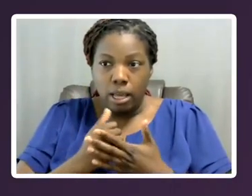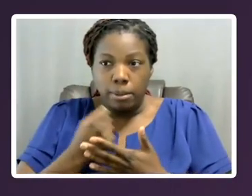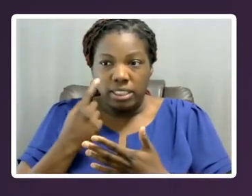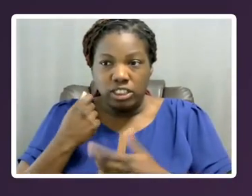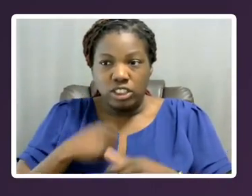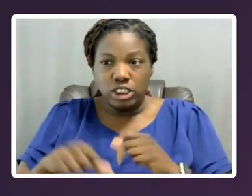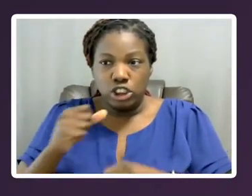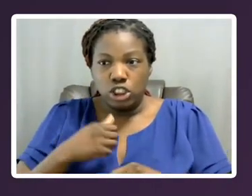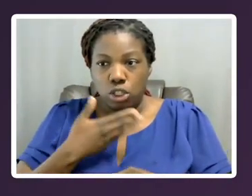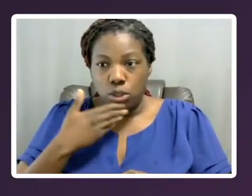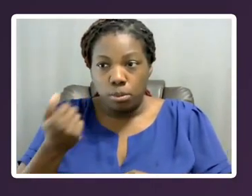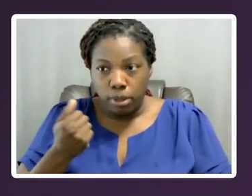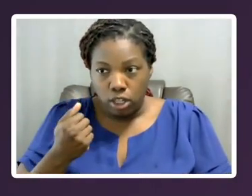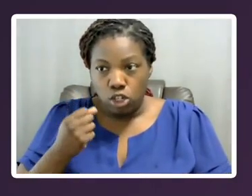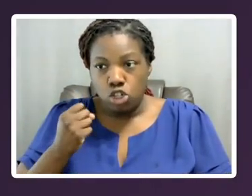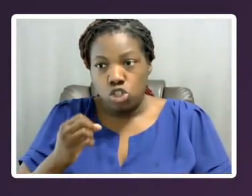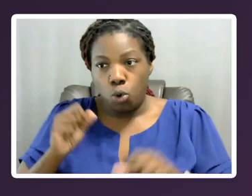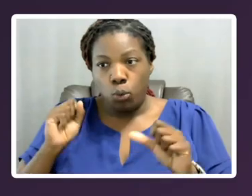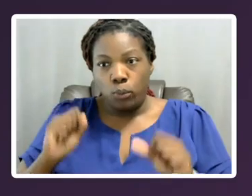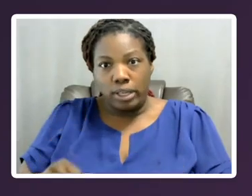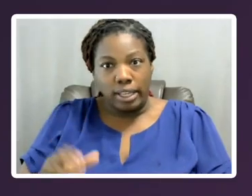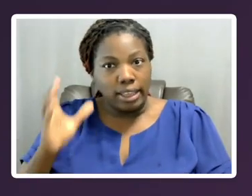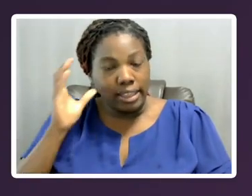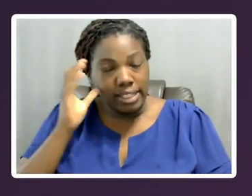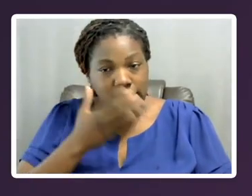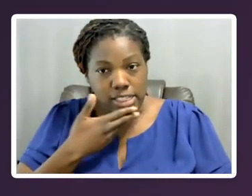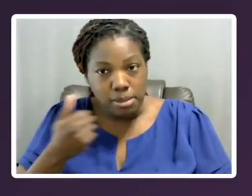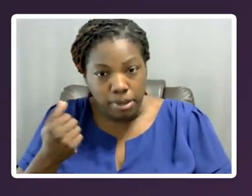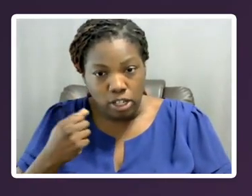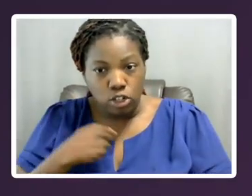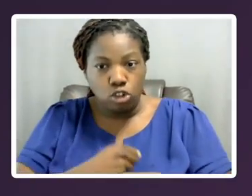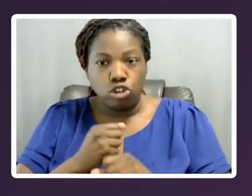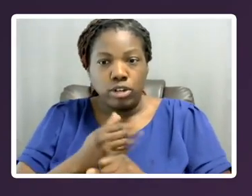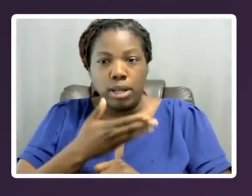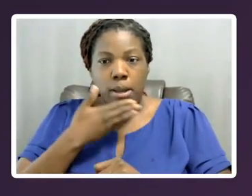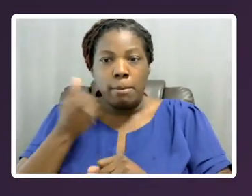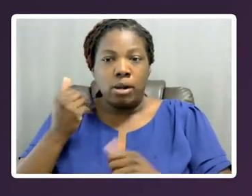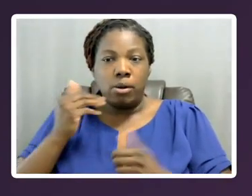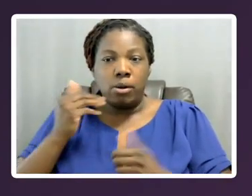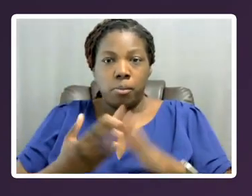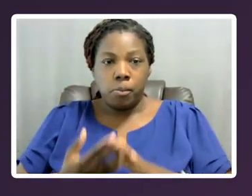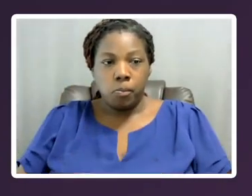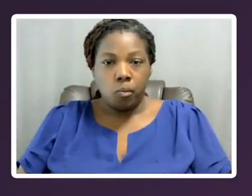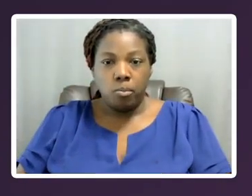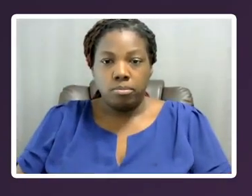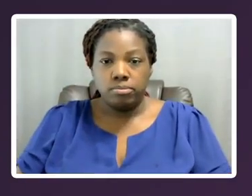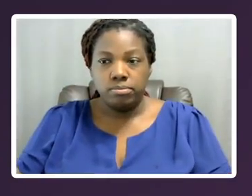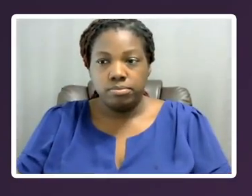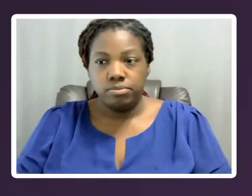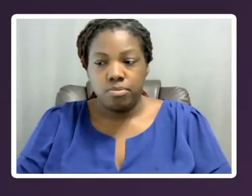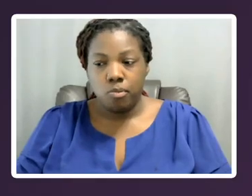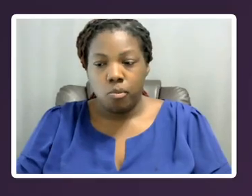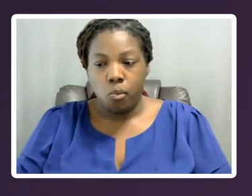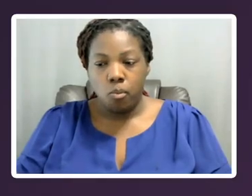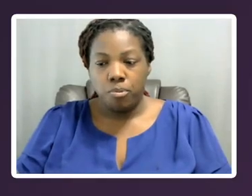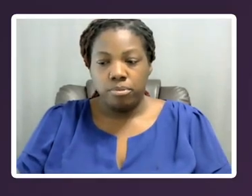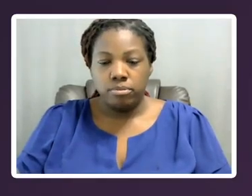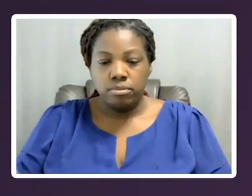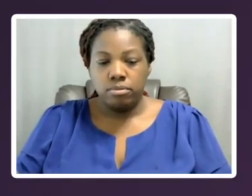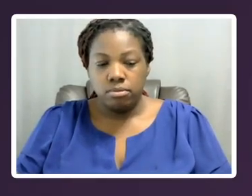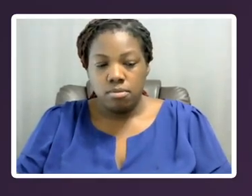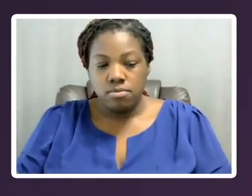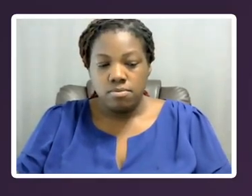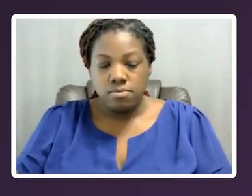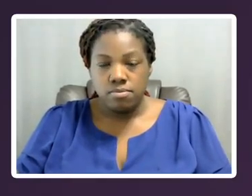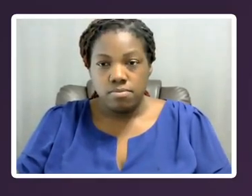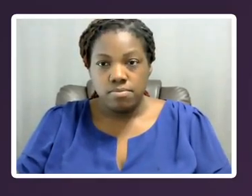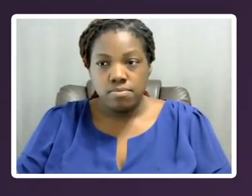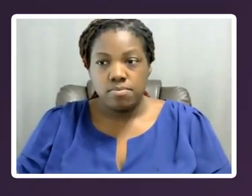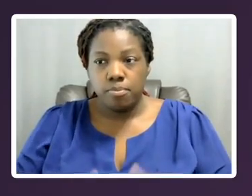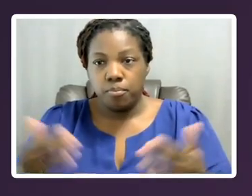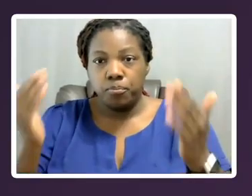so that we can be better listeners and create better communities. We'll go to the next slide,